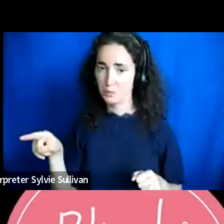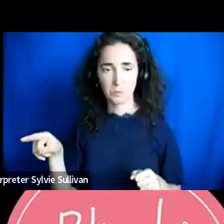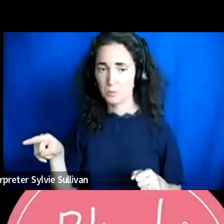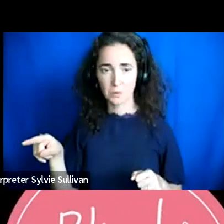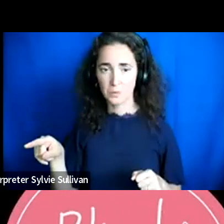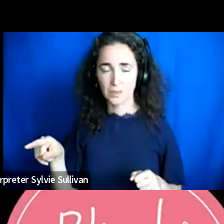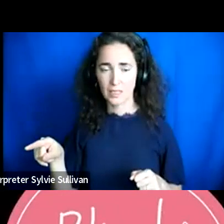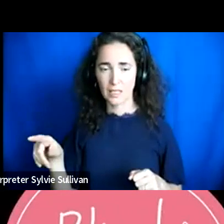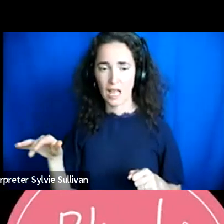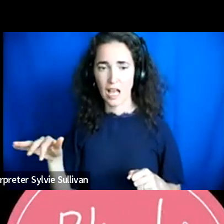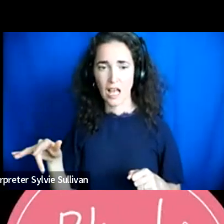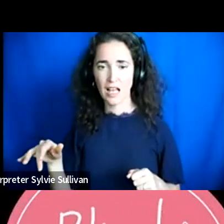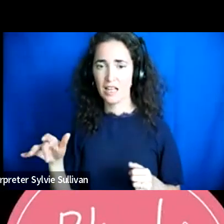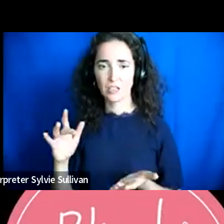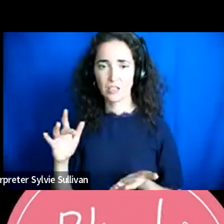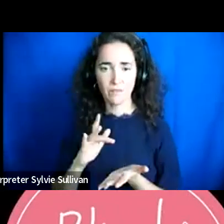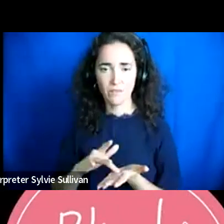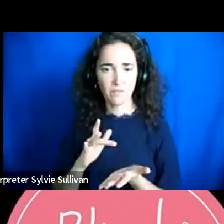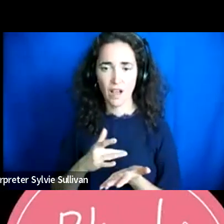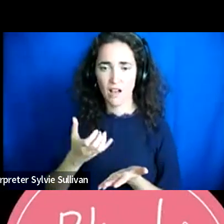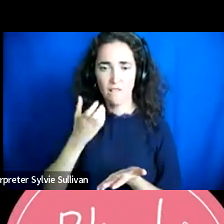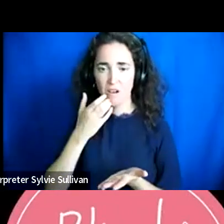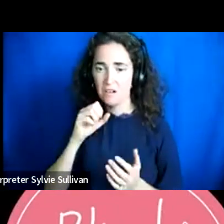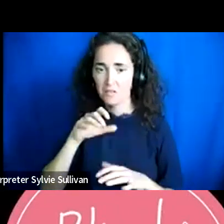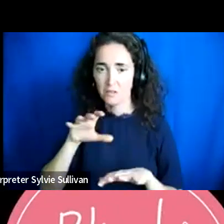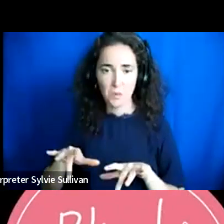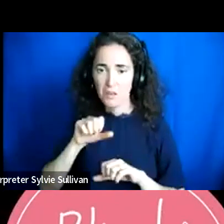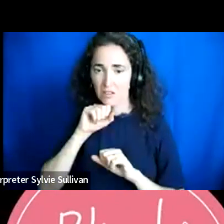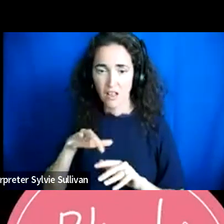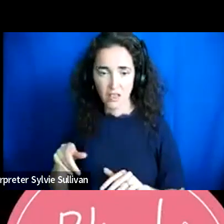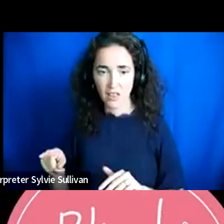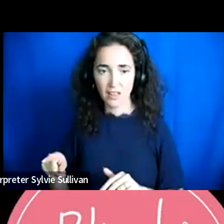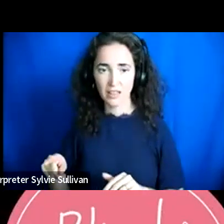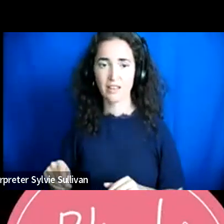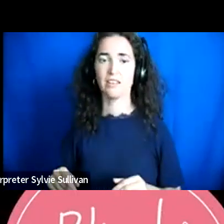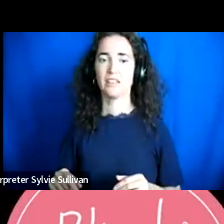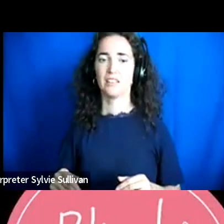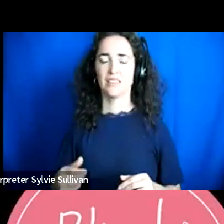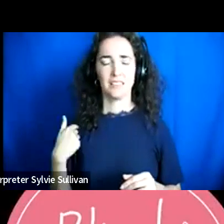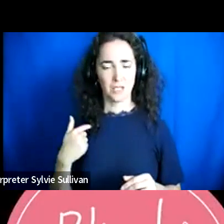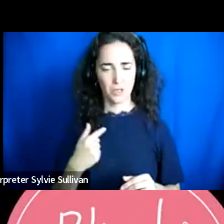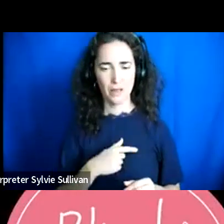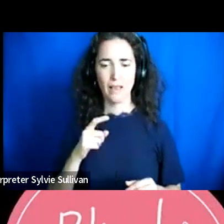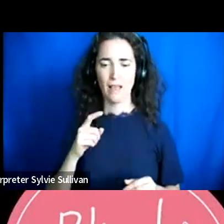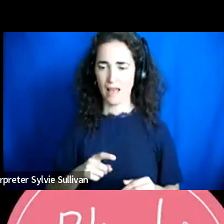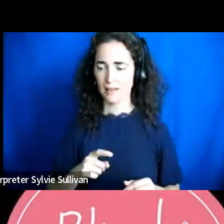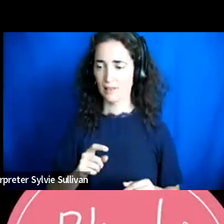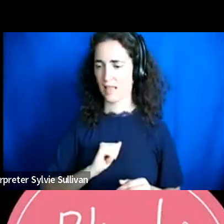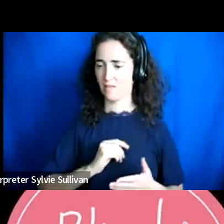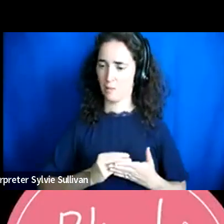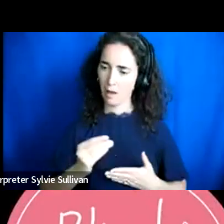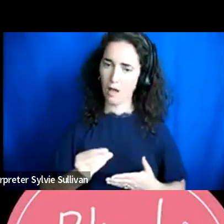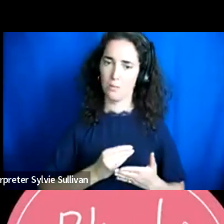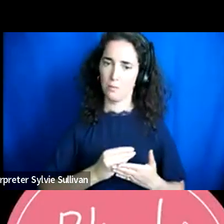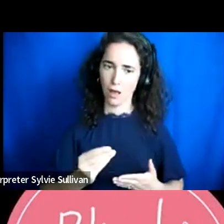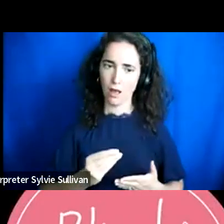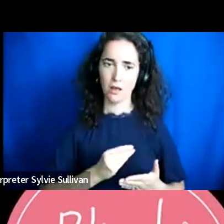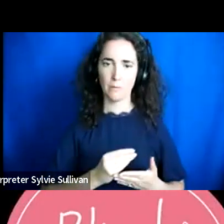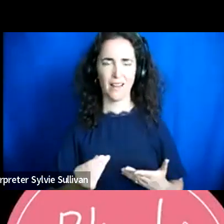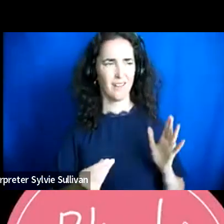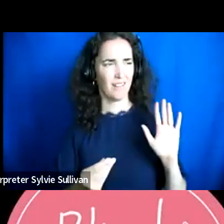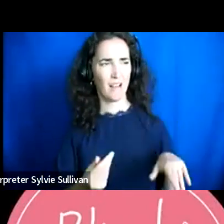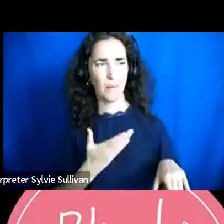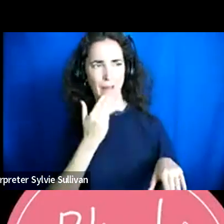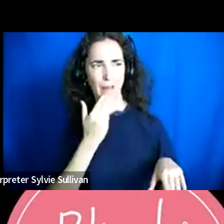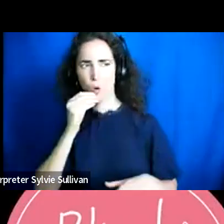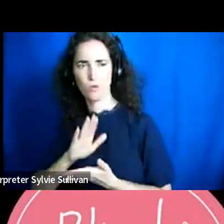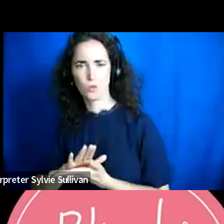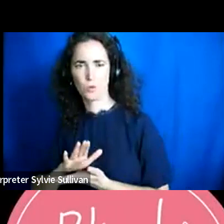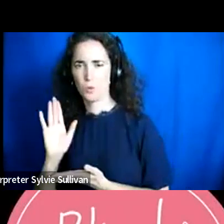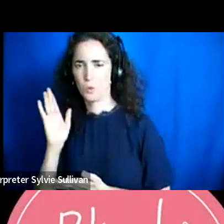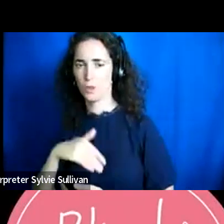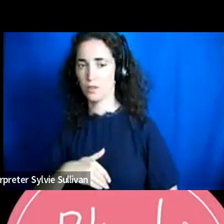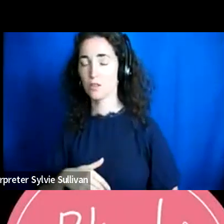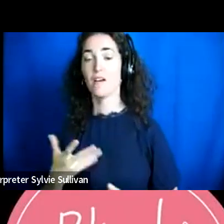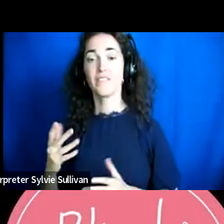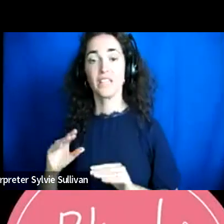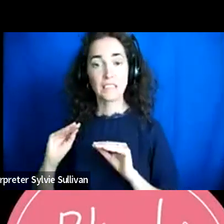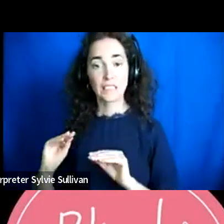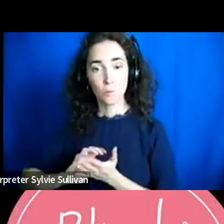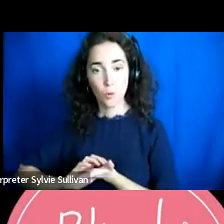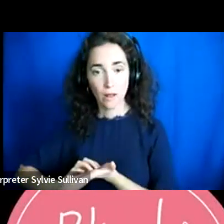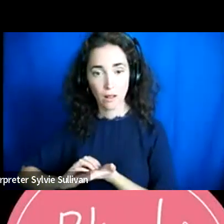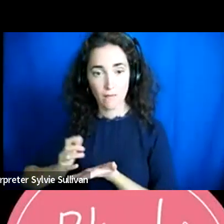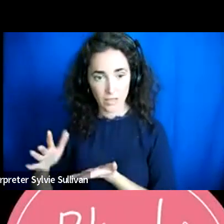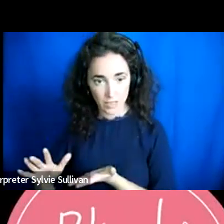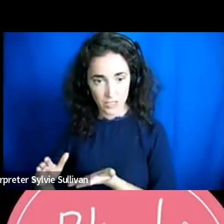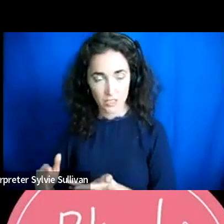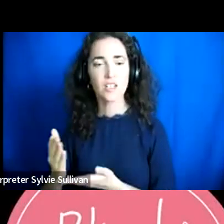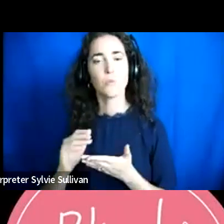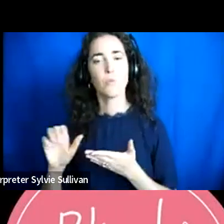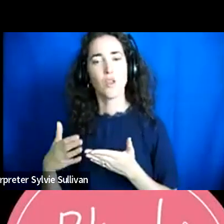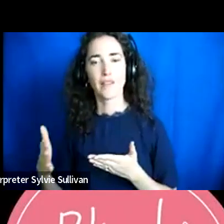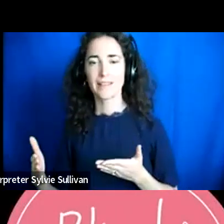Any devices for him. to learn on they'd be something we would all have to purchase ourselves, and in that point why not homeschool ourselves, So we have to him braille and then there's things i've fallen short on and I